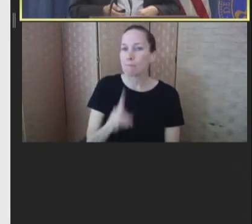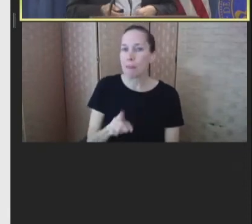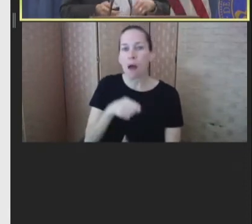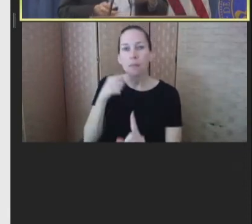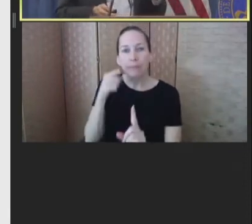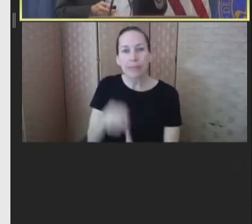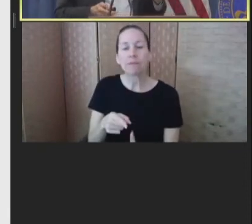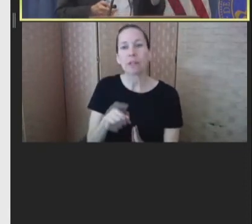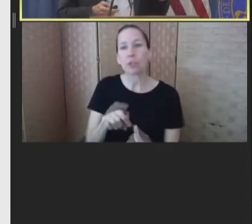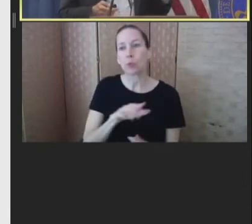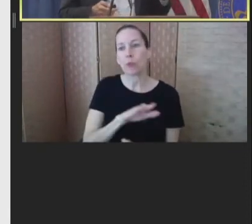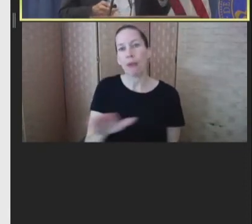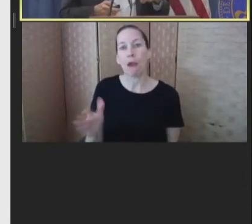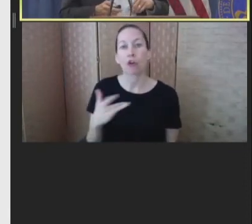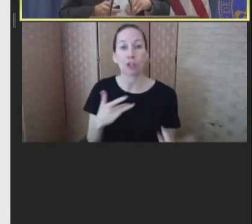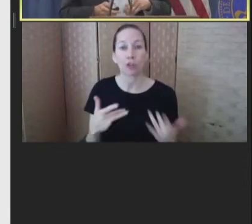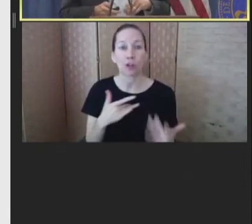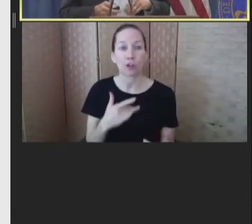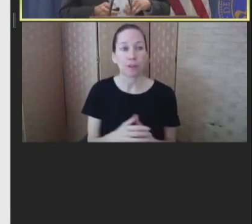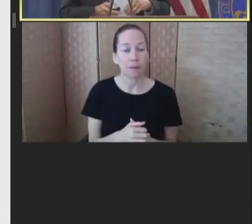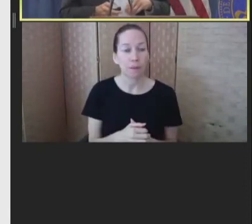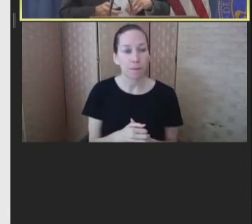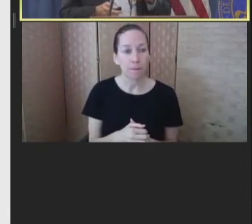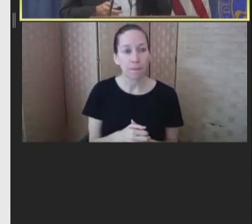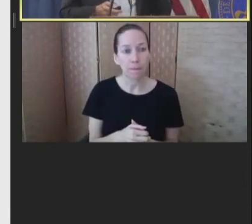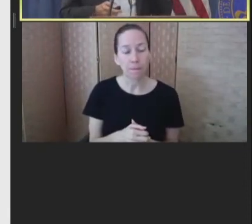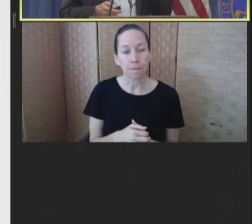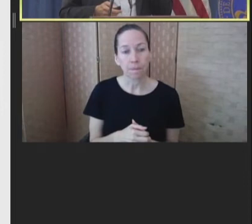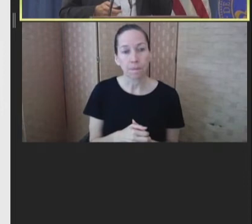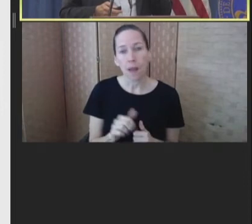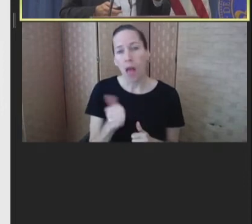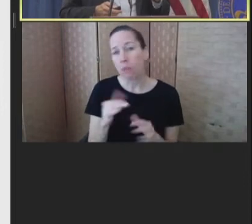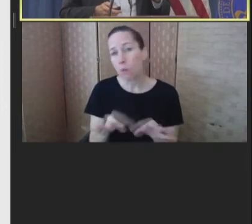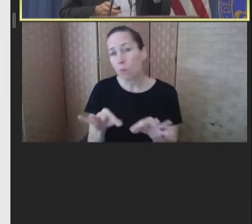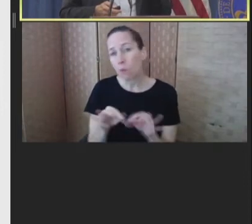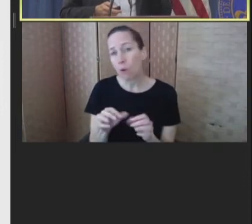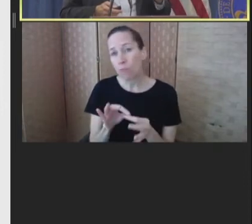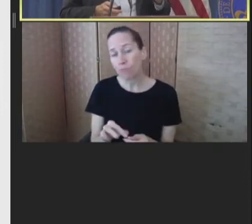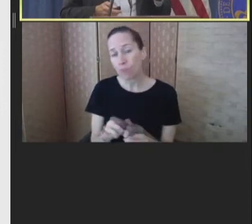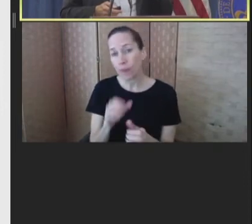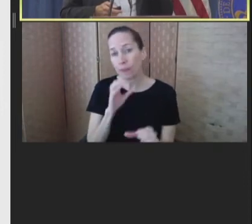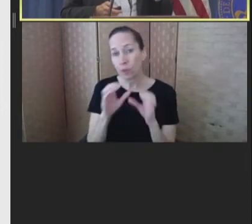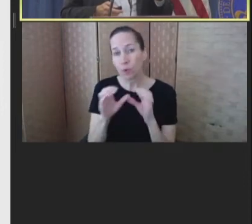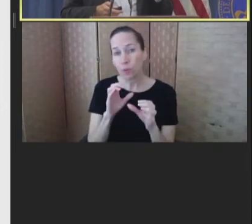Another important element of communication was just, you know, basically having a structure that we established weekly.